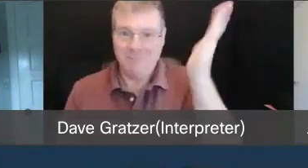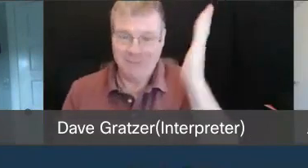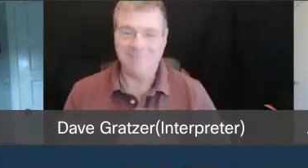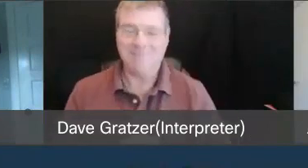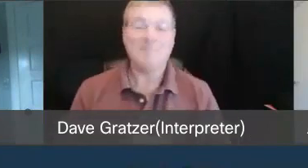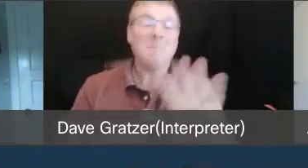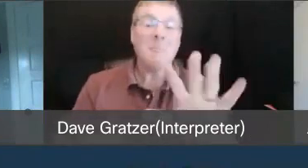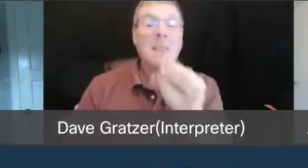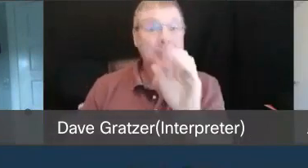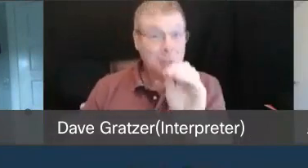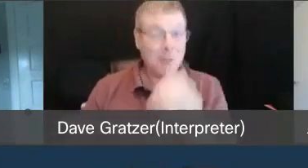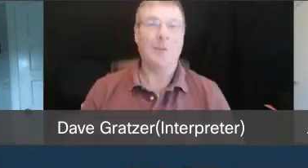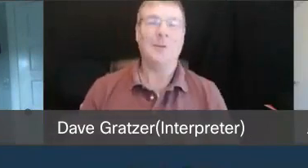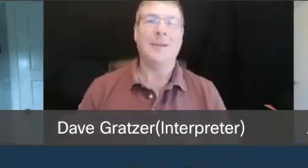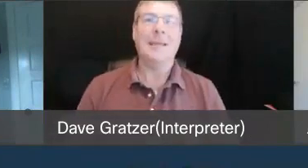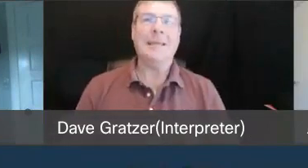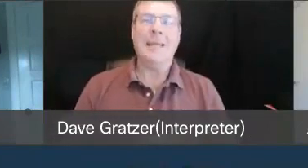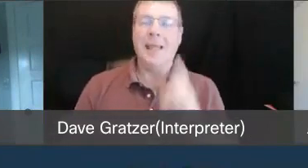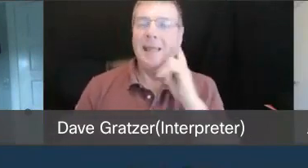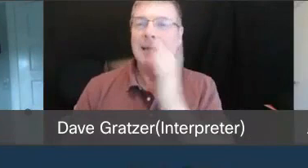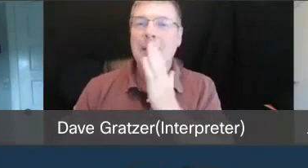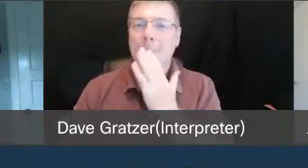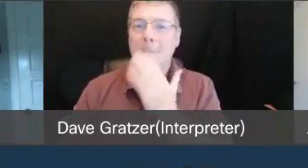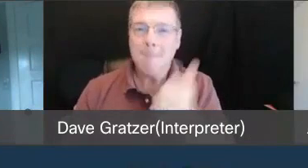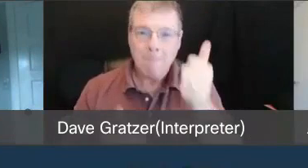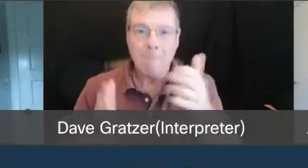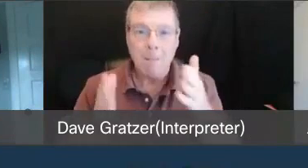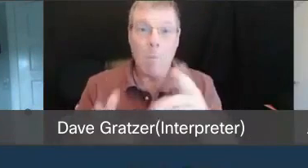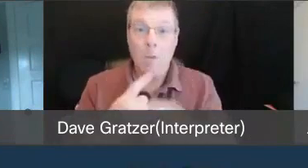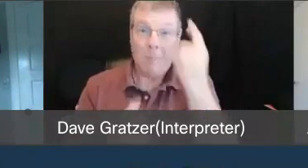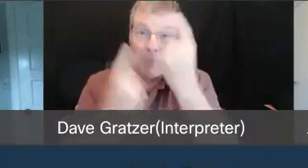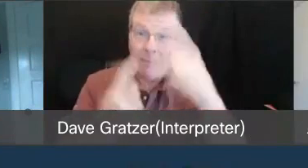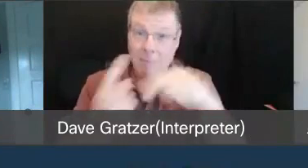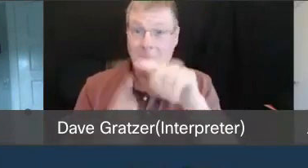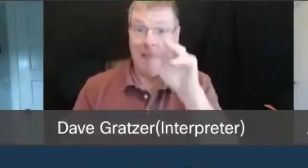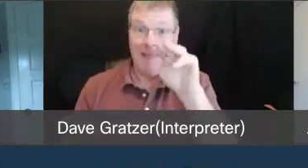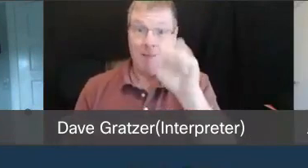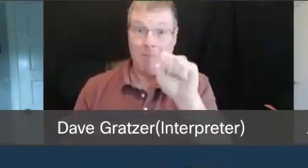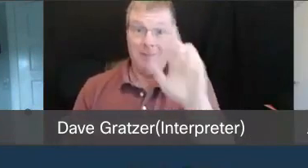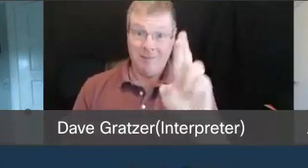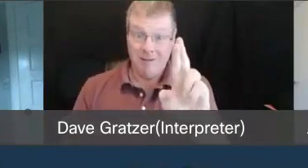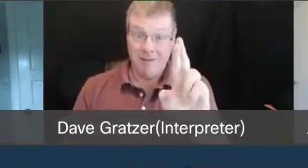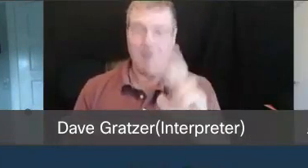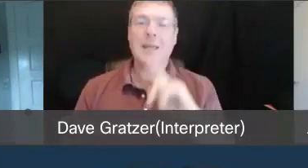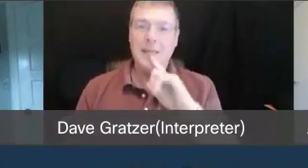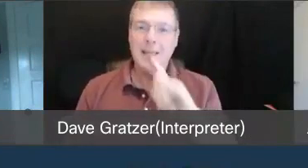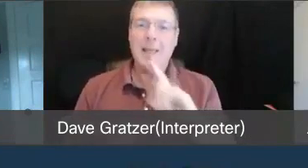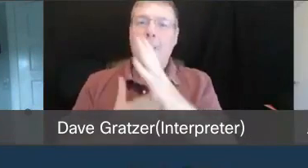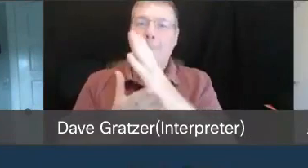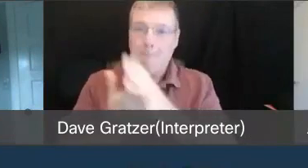So I think that the best way to think about a Medical Summary Report is that, part of the Medical Summary Report